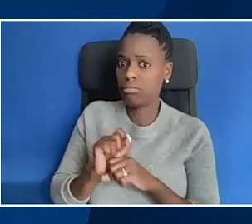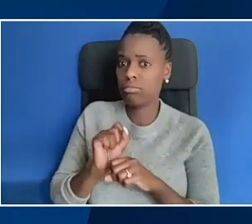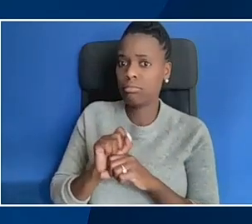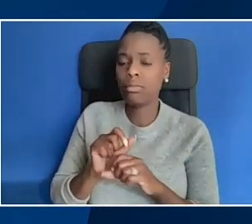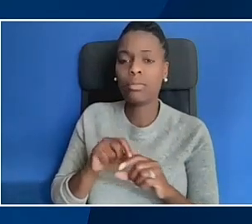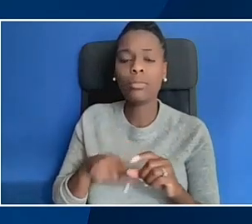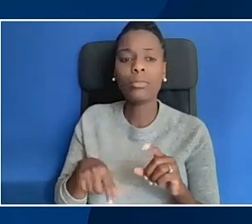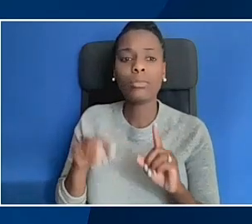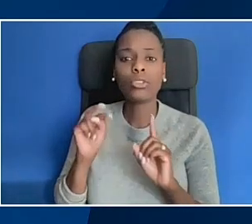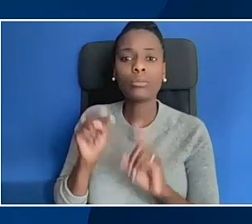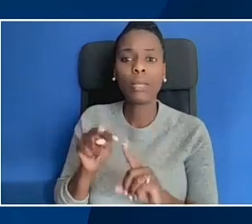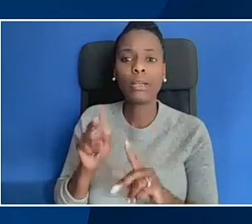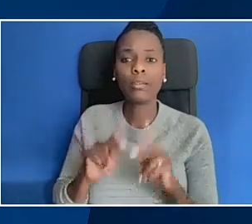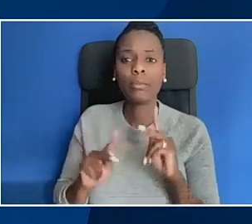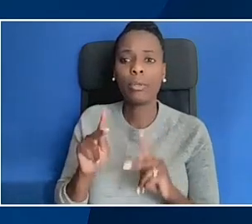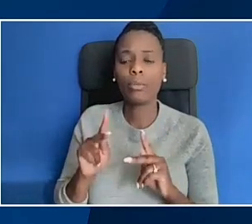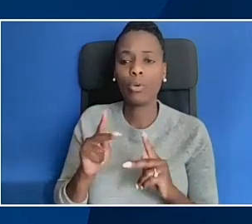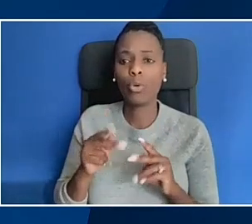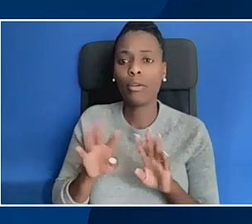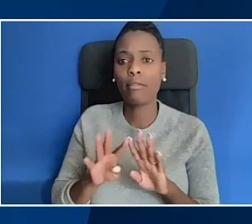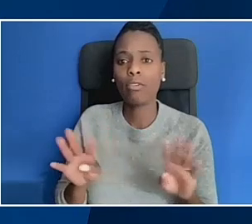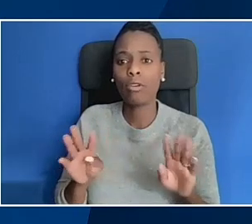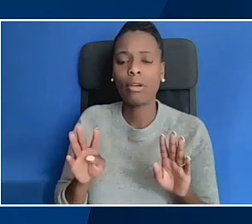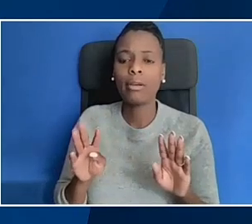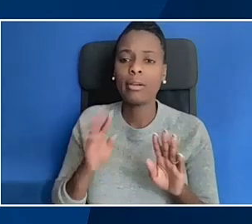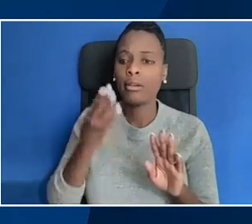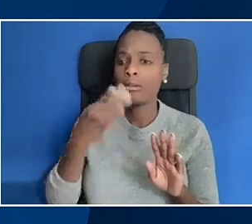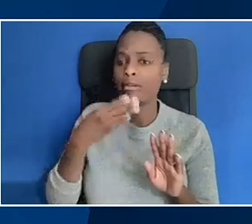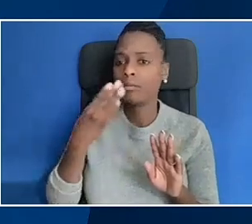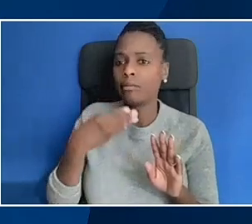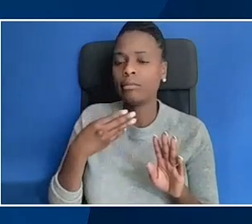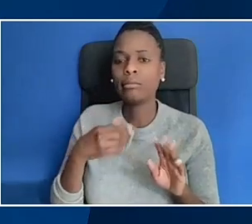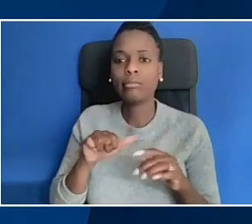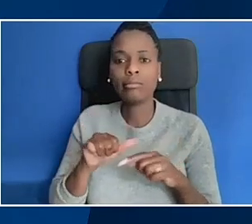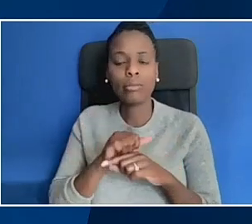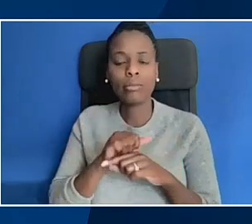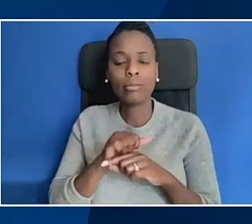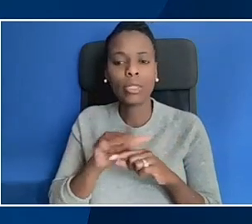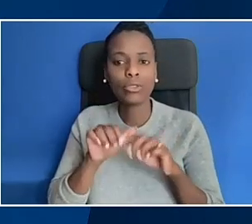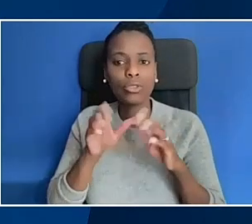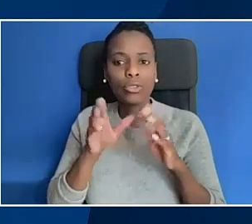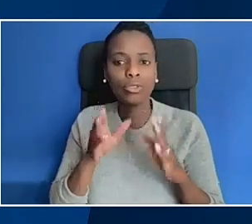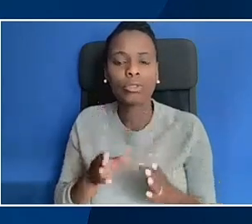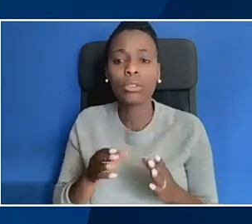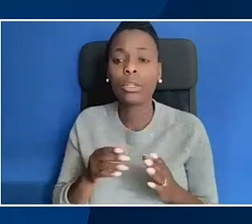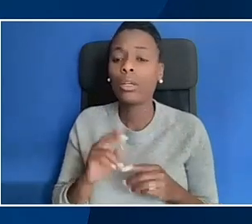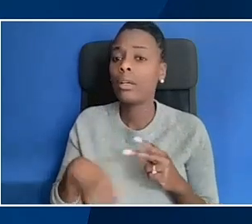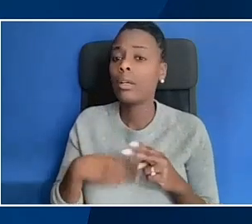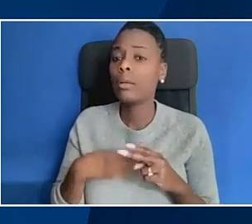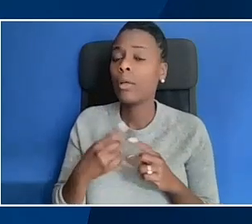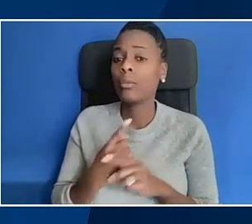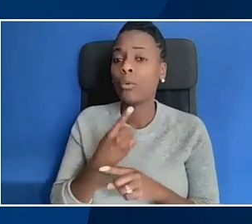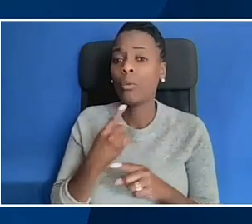are front-line practitioners in the appropriateness and the worthiness of being inclusive in the way that the